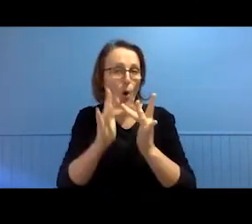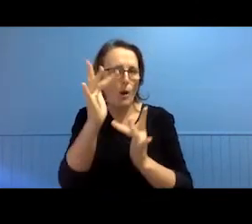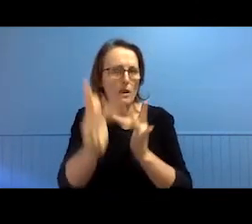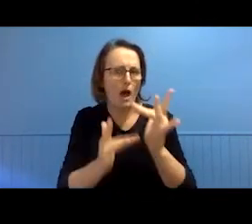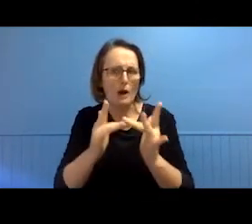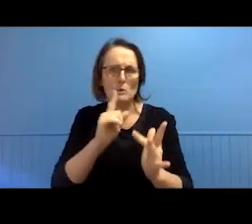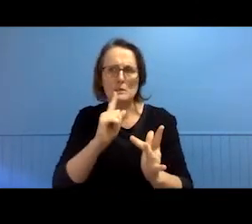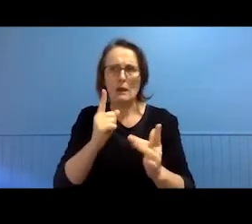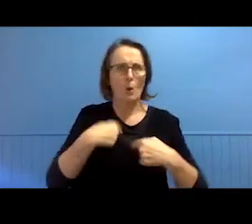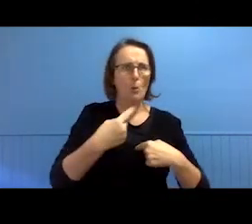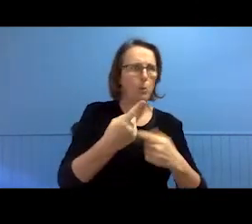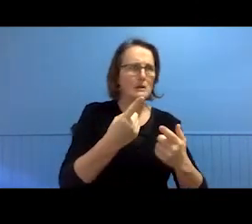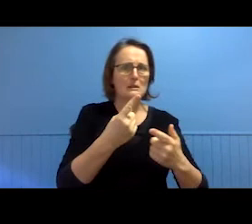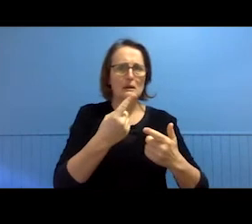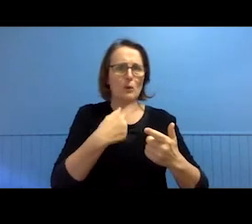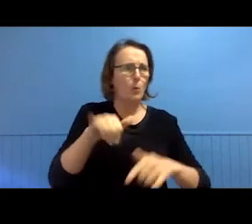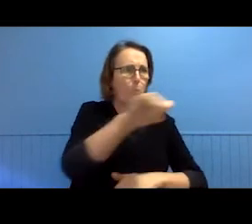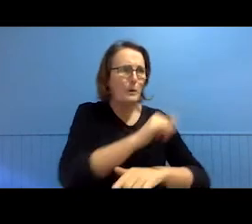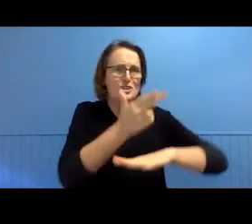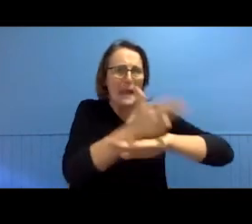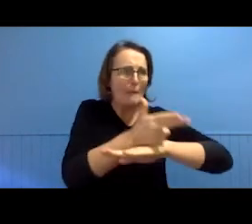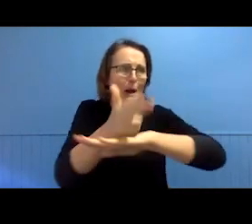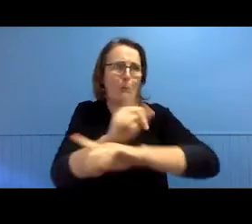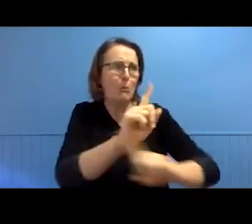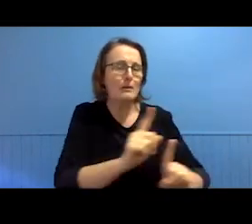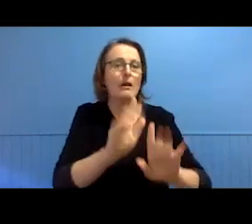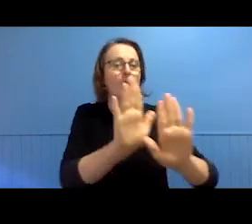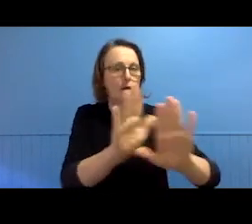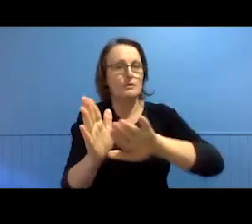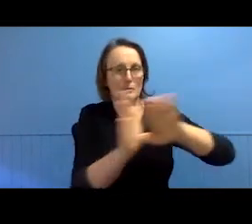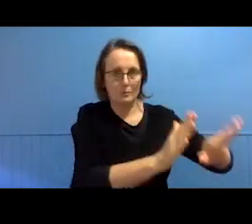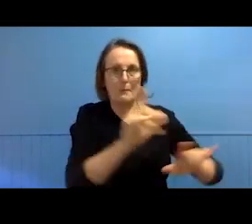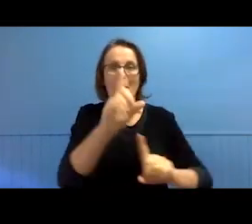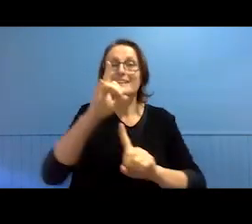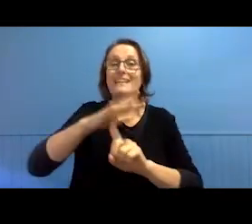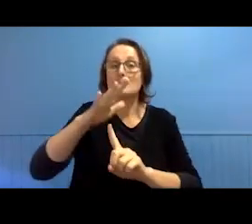kind of cameras do you use and that kind of stuff, but there are a few things that it's really important to look at before we even get to the